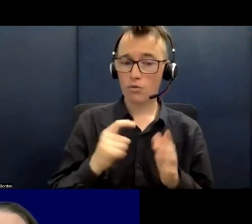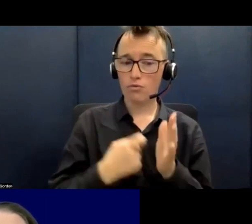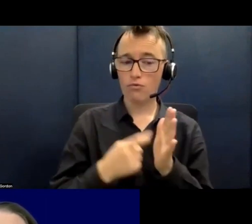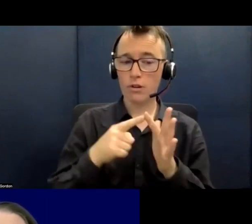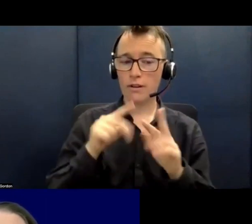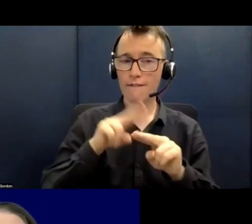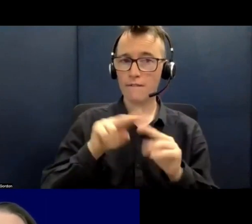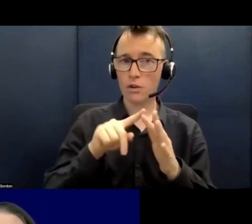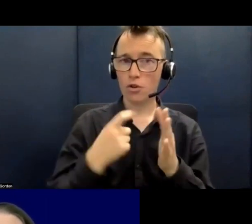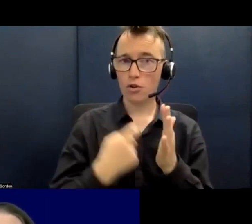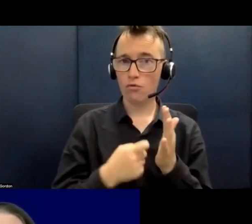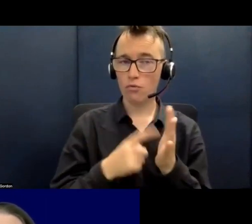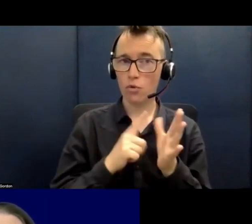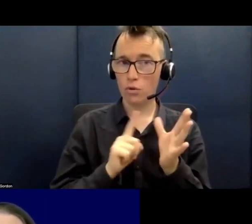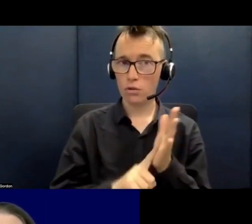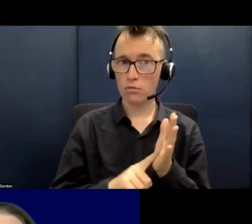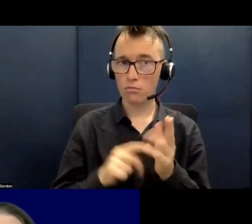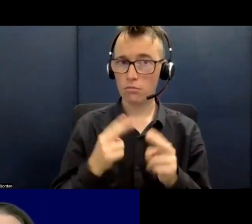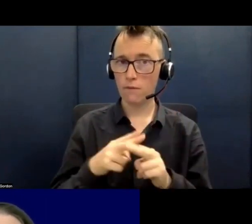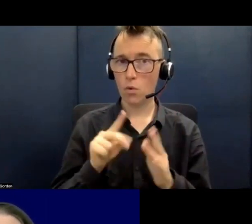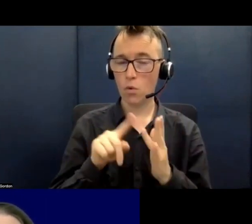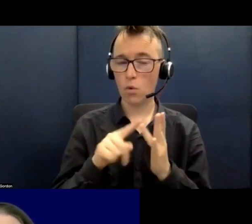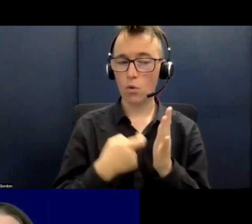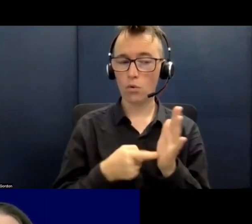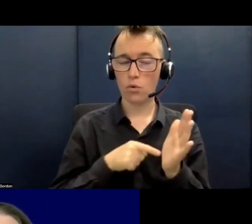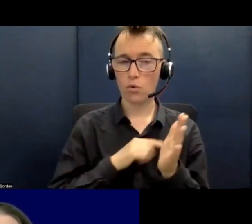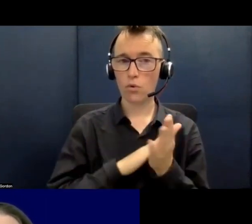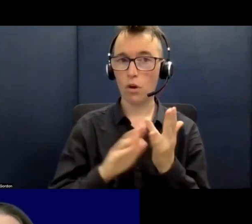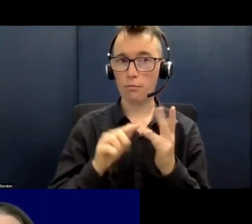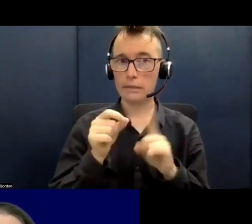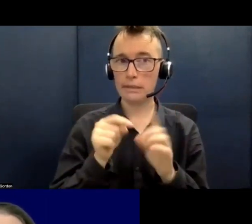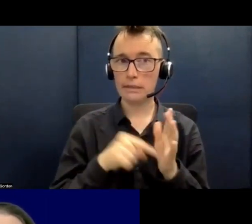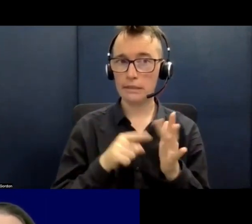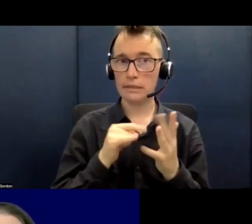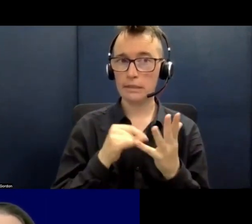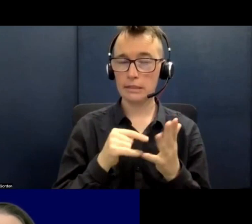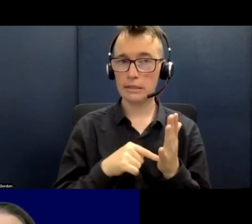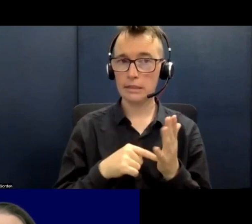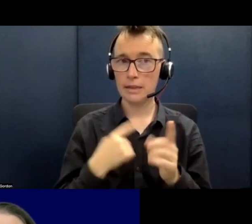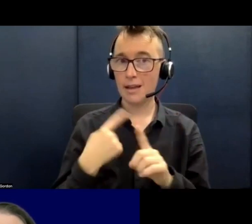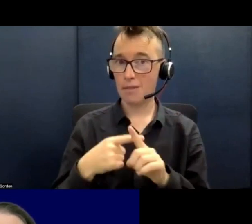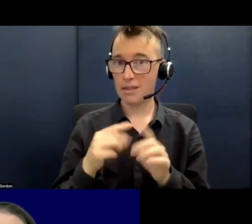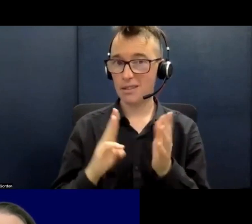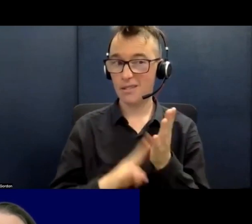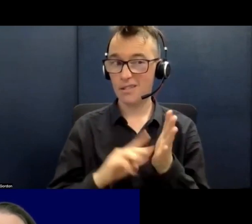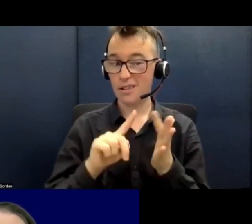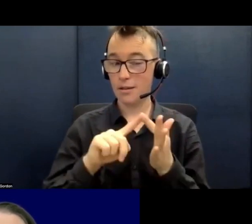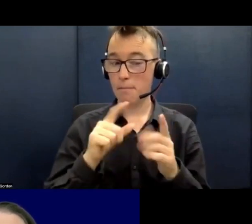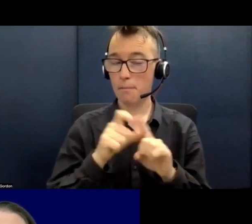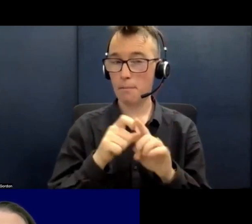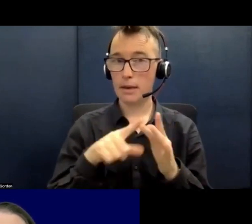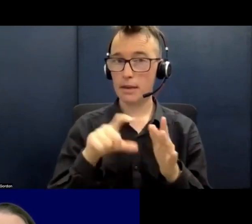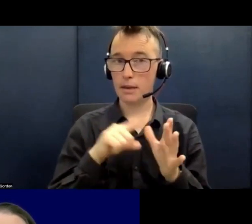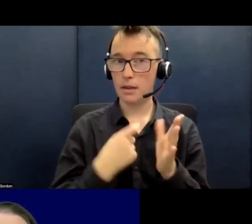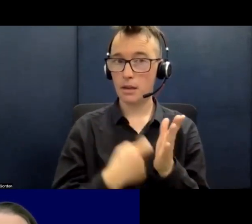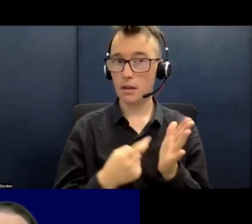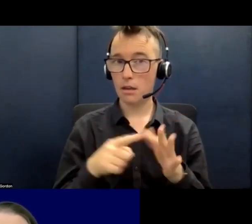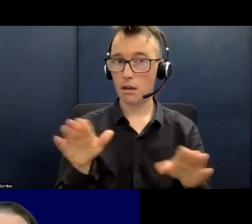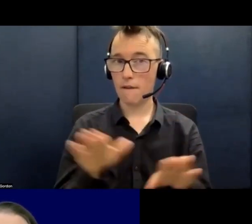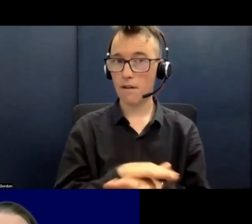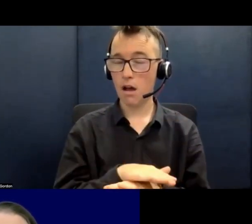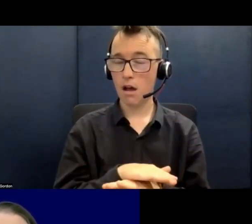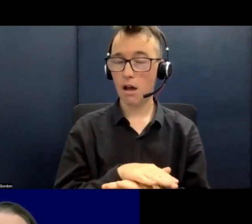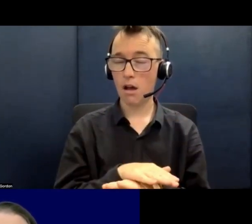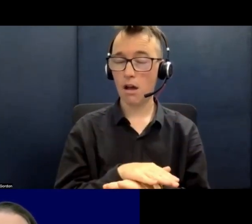[Natalia] No you don't need a referral to see a vision rehabilitation orthoptist and I'm